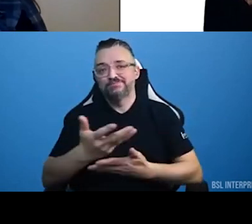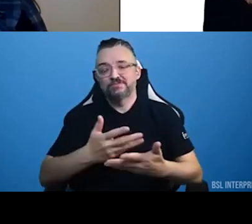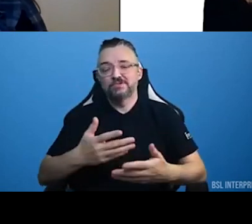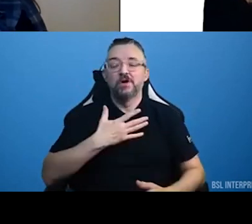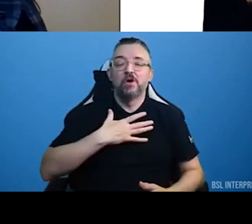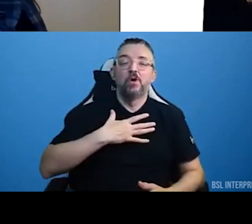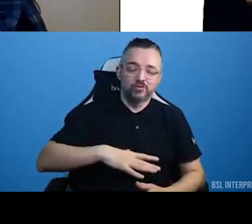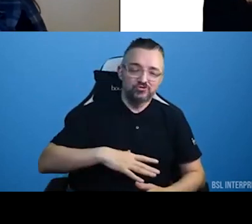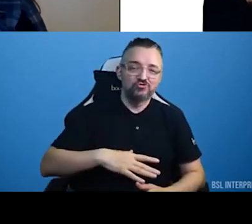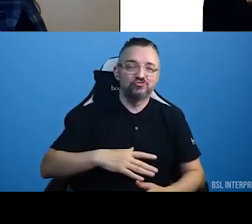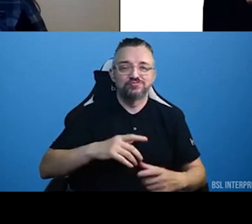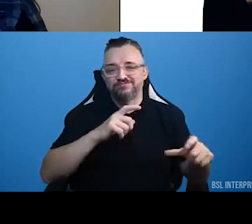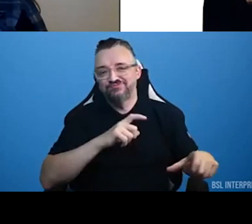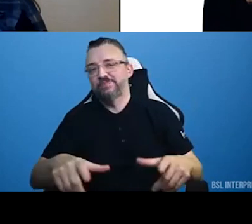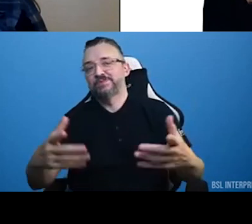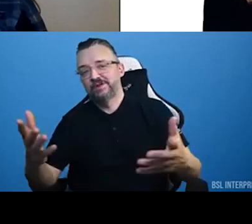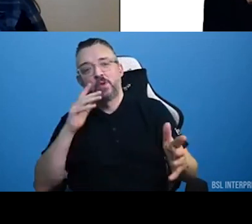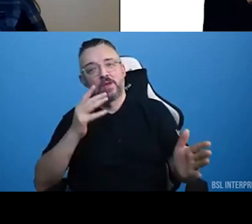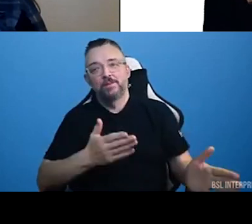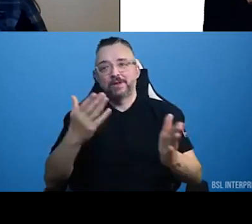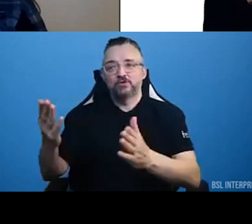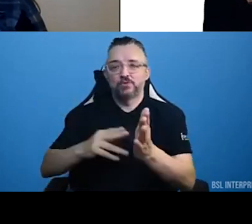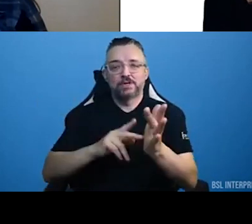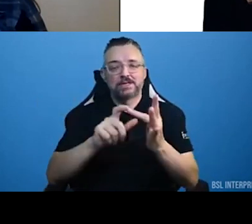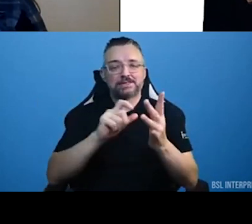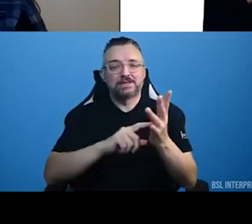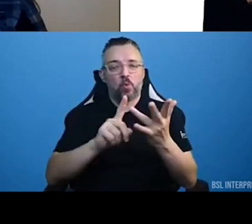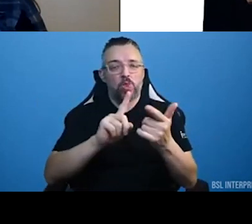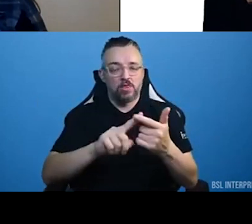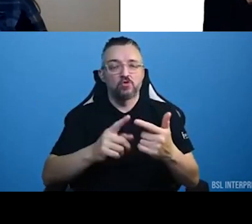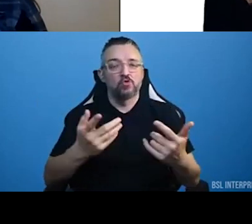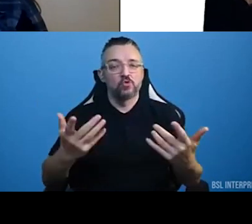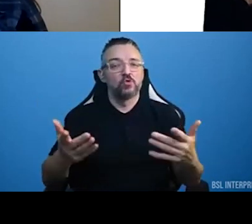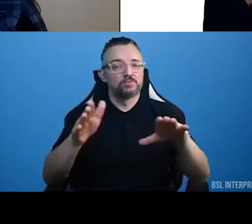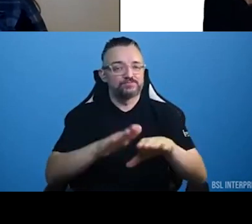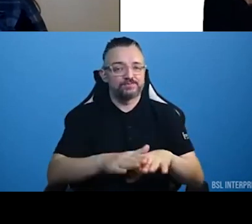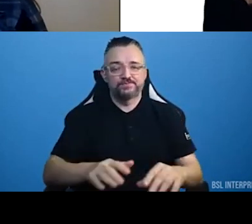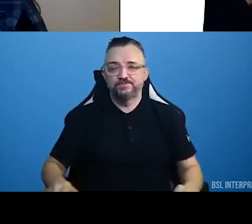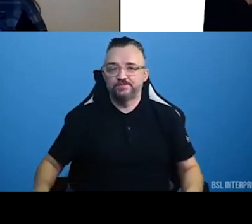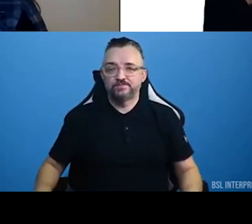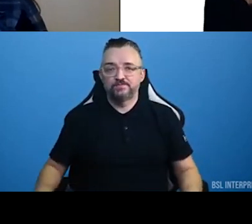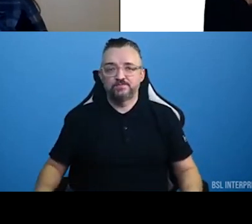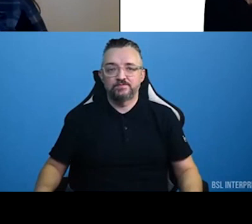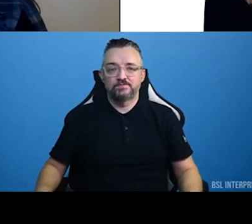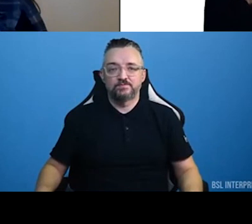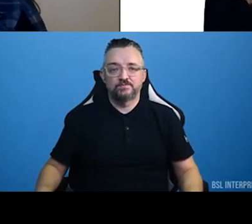but I'm gonna hand back to Nichol now to wrap up. Yeah, I just want to take a moment